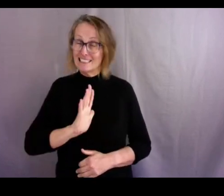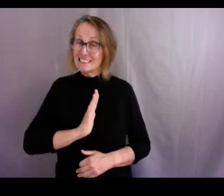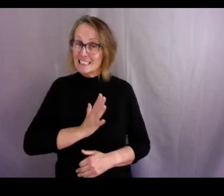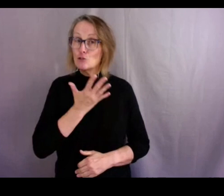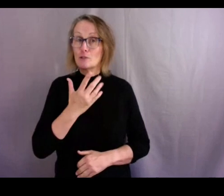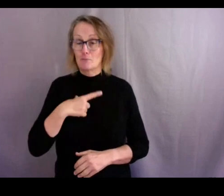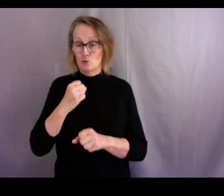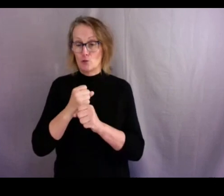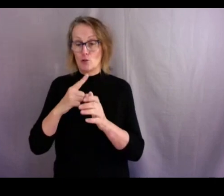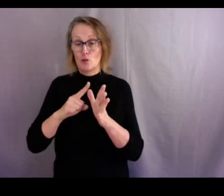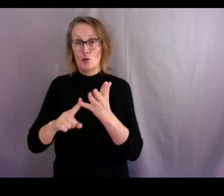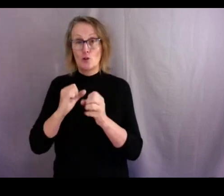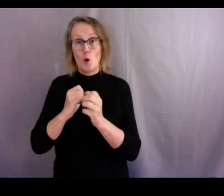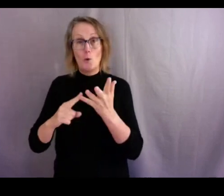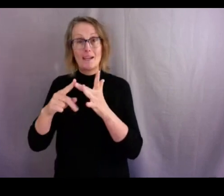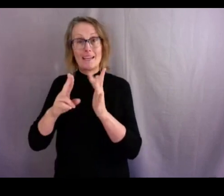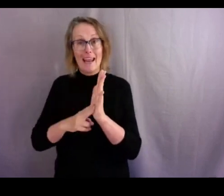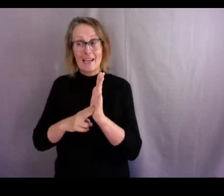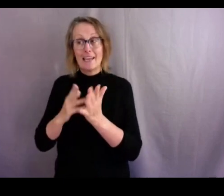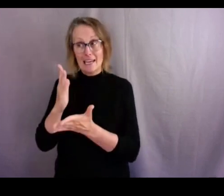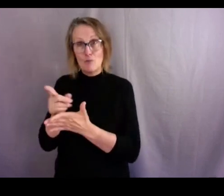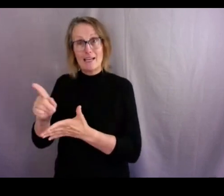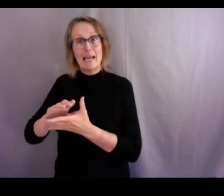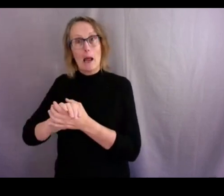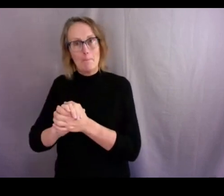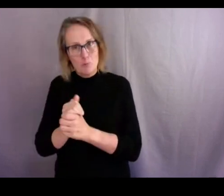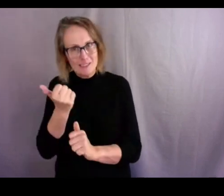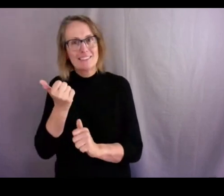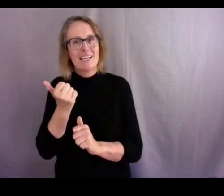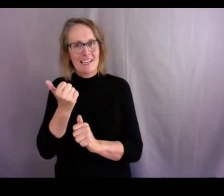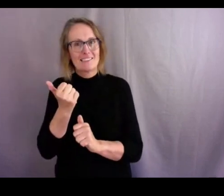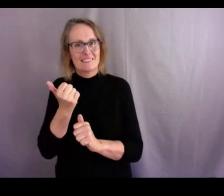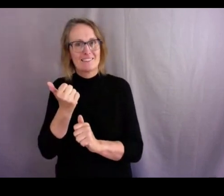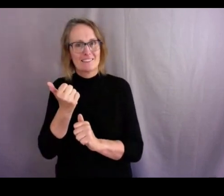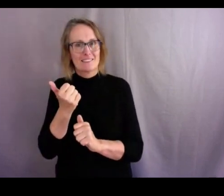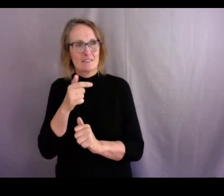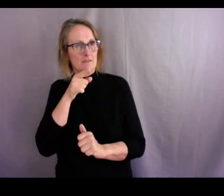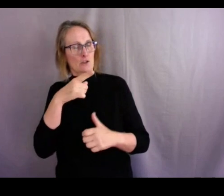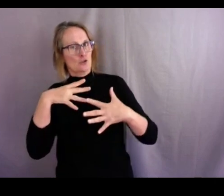one of the few people who appreciated that inhabiting that dress, adopting that dress